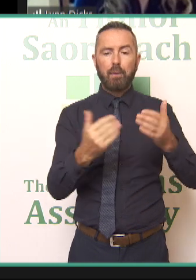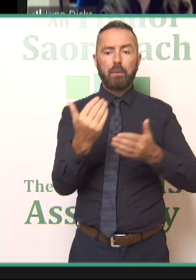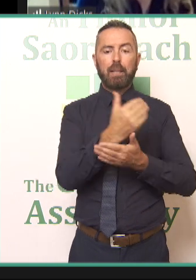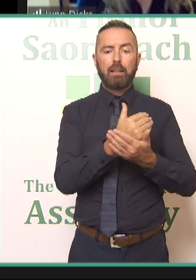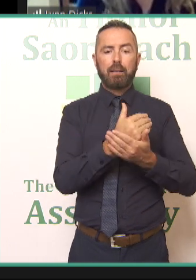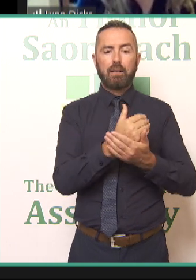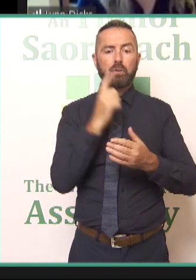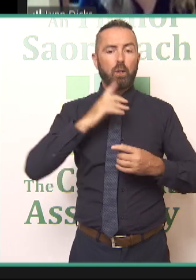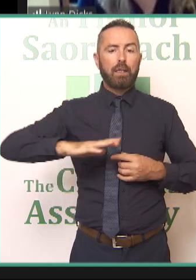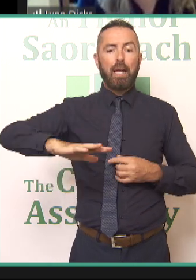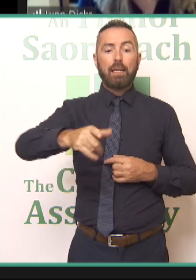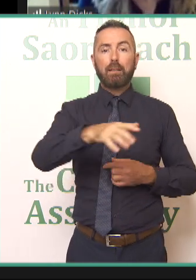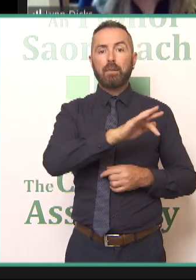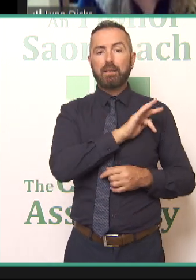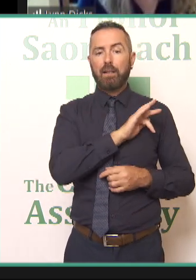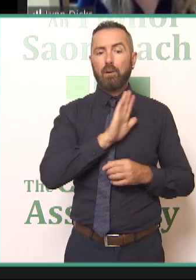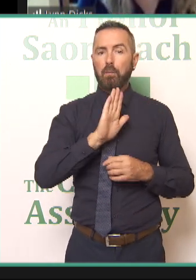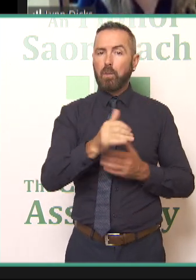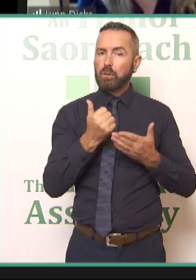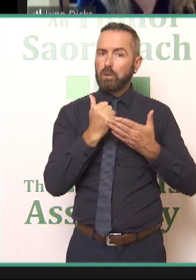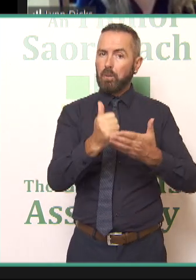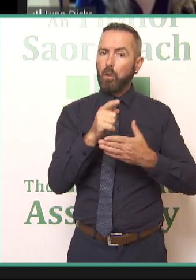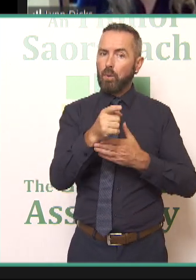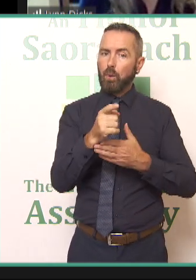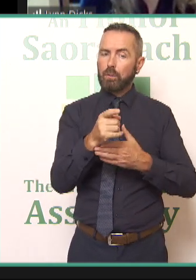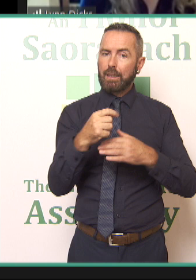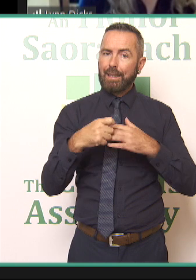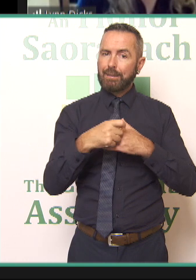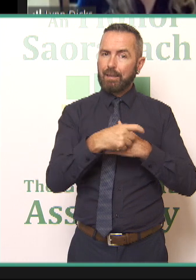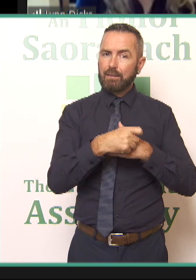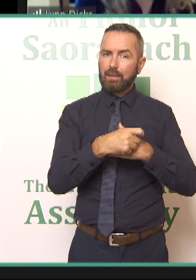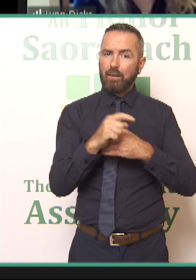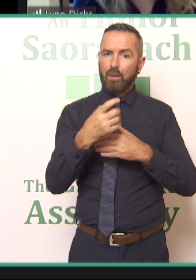landscape itself has to support those insects and they're wild they're free living insects